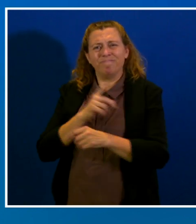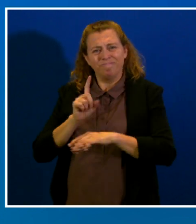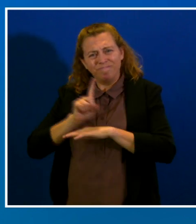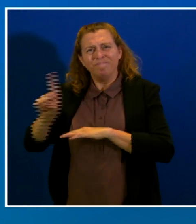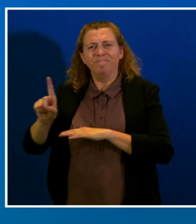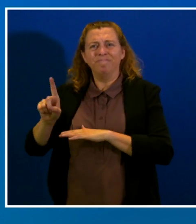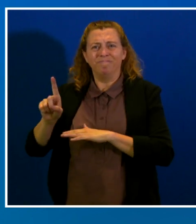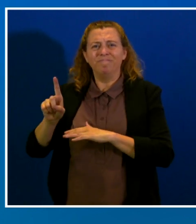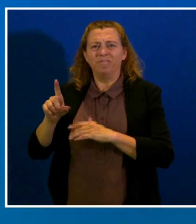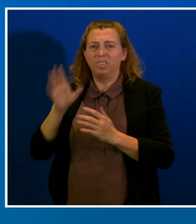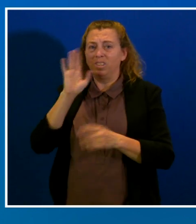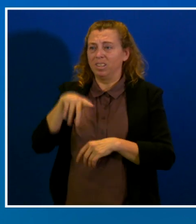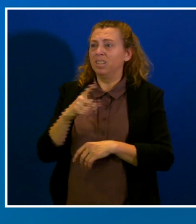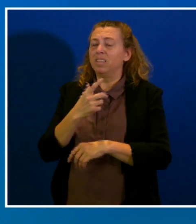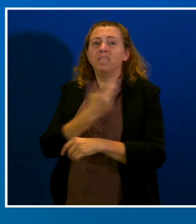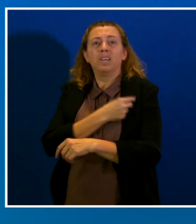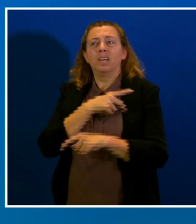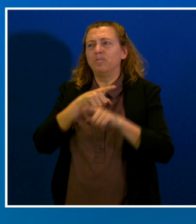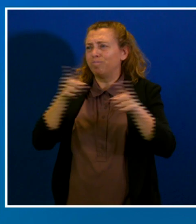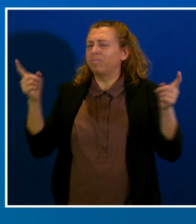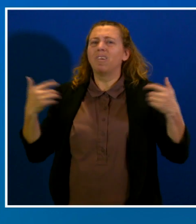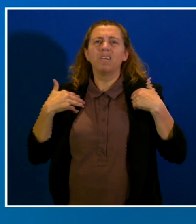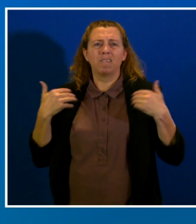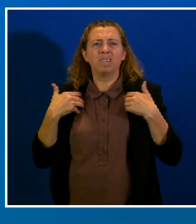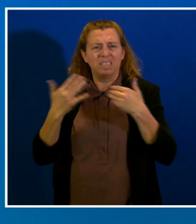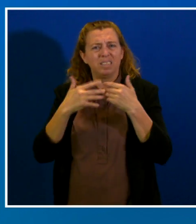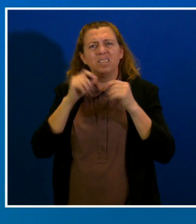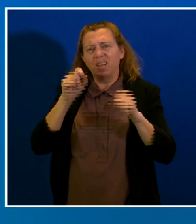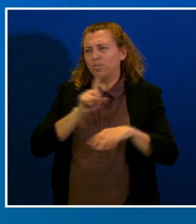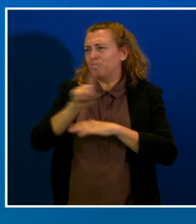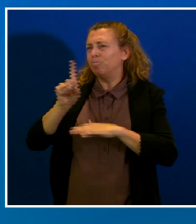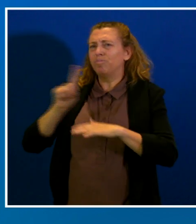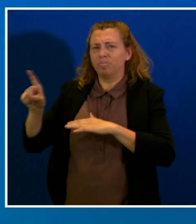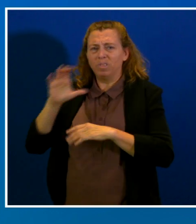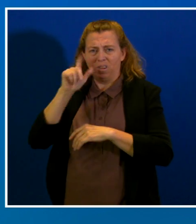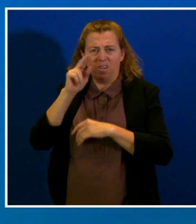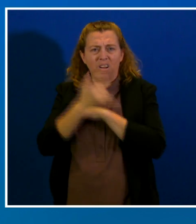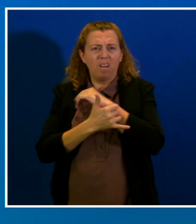medical offices, pharmacies and community vaccination sites.